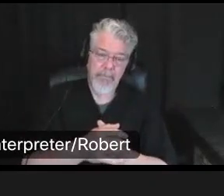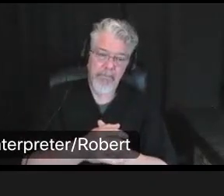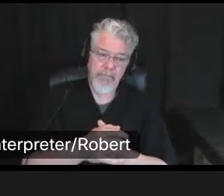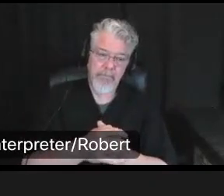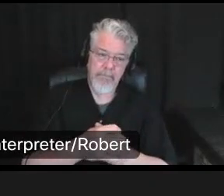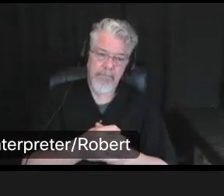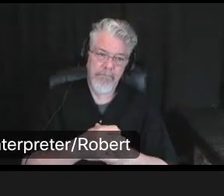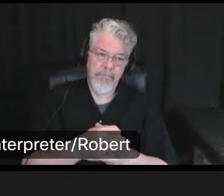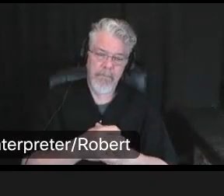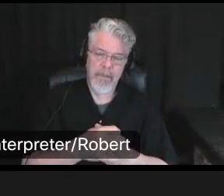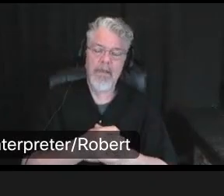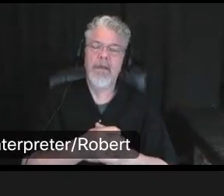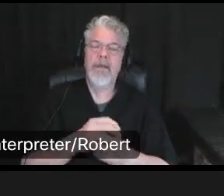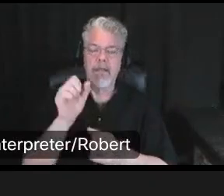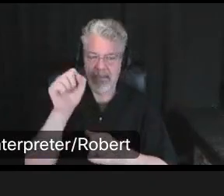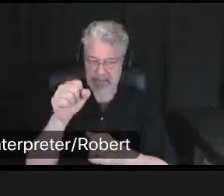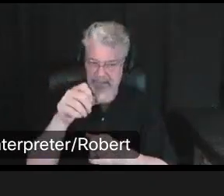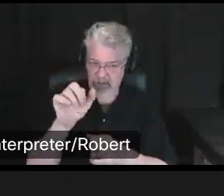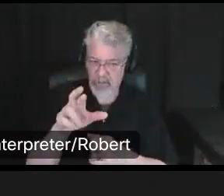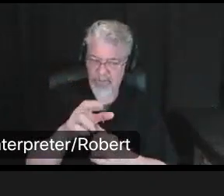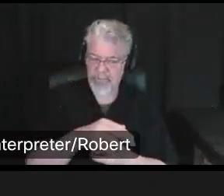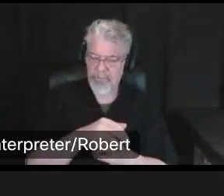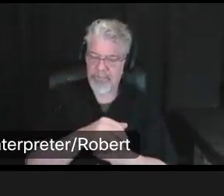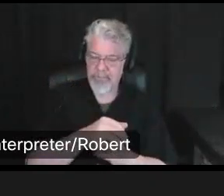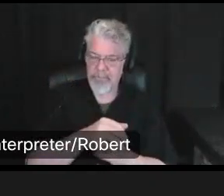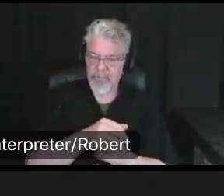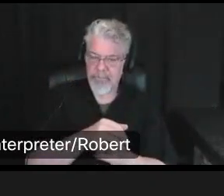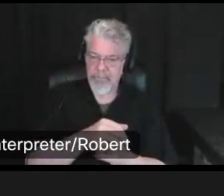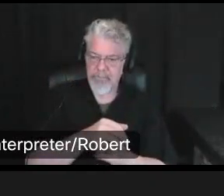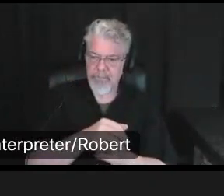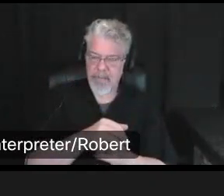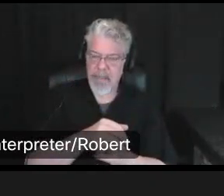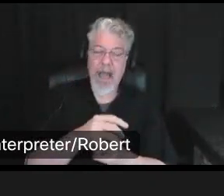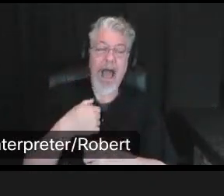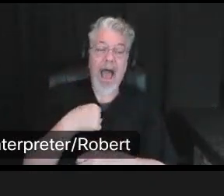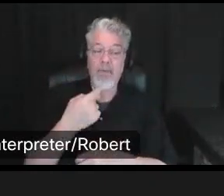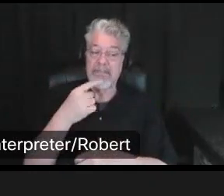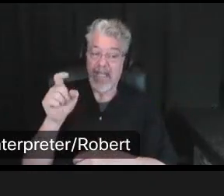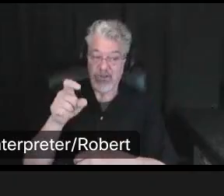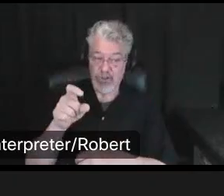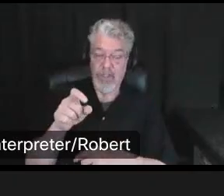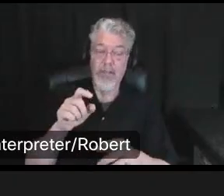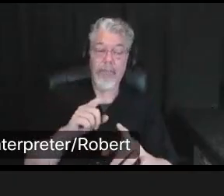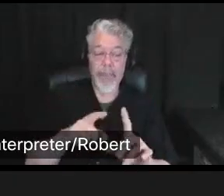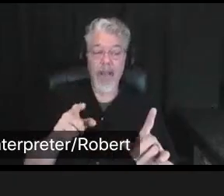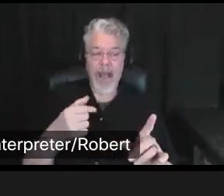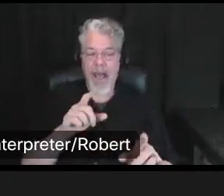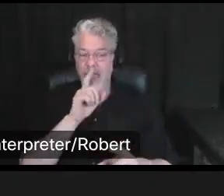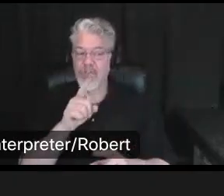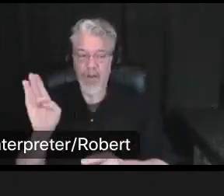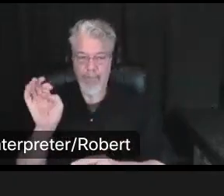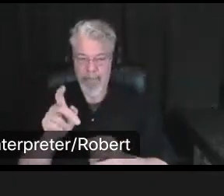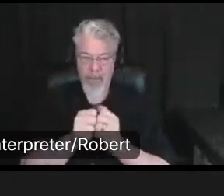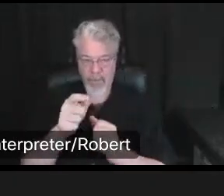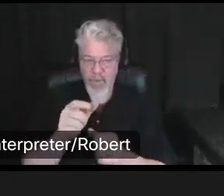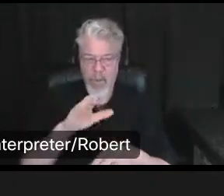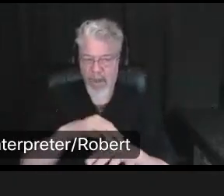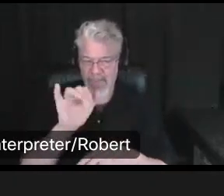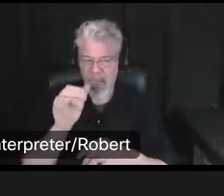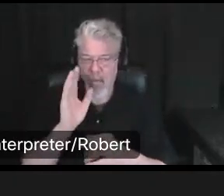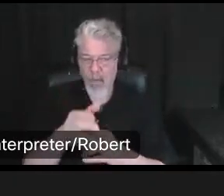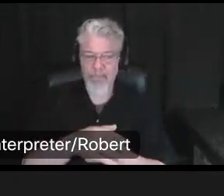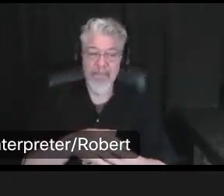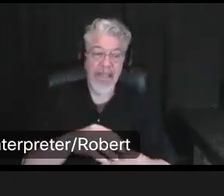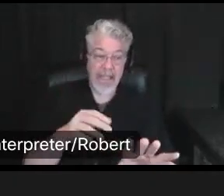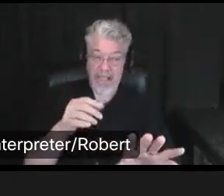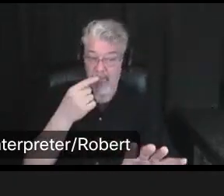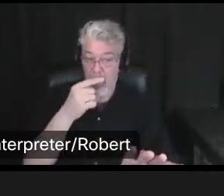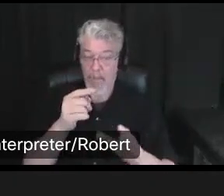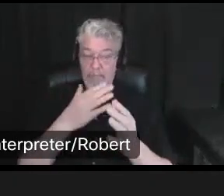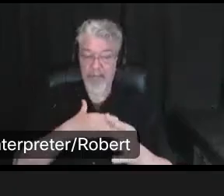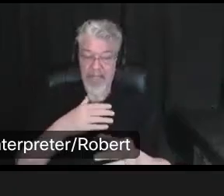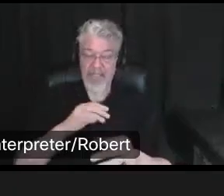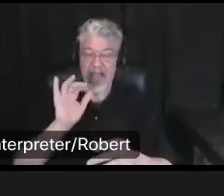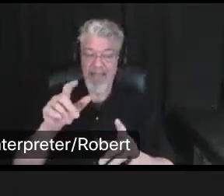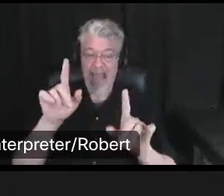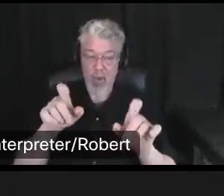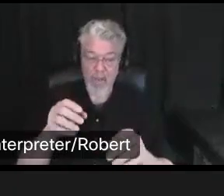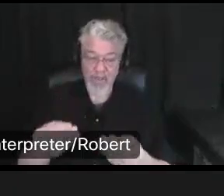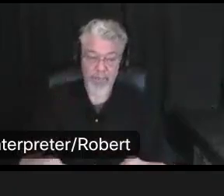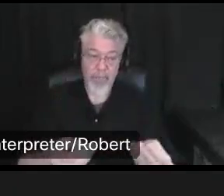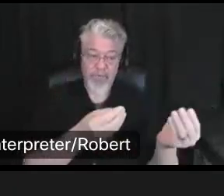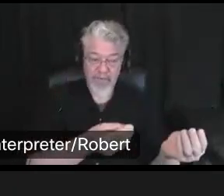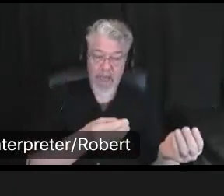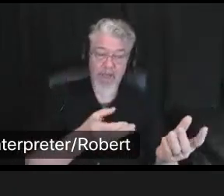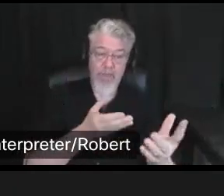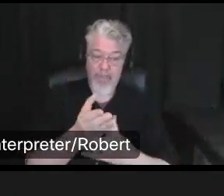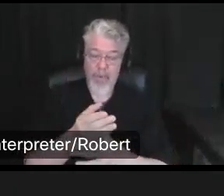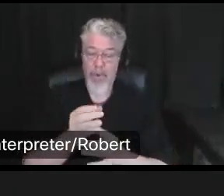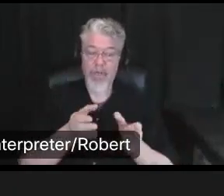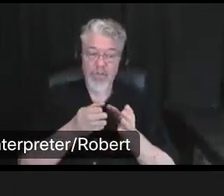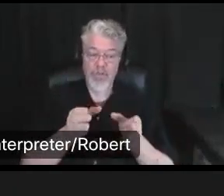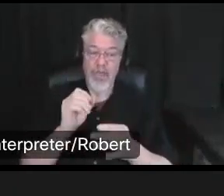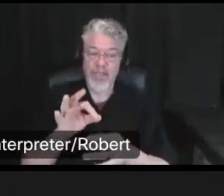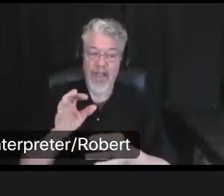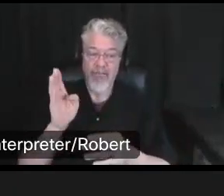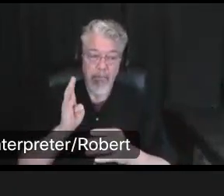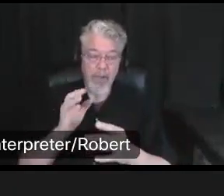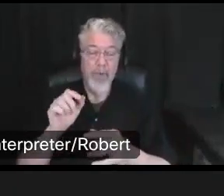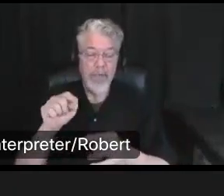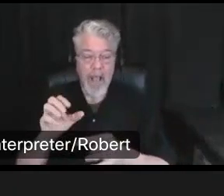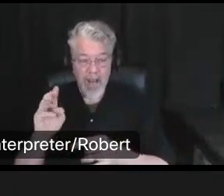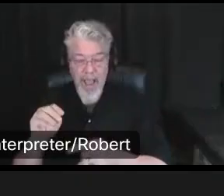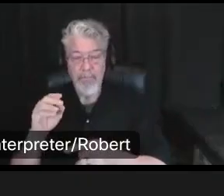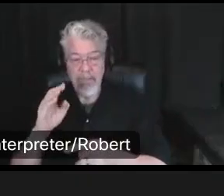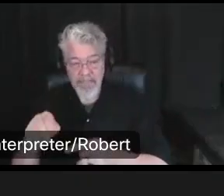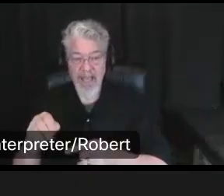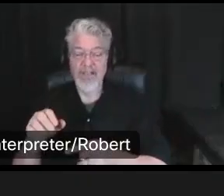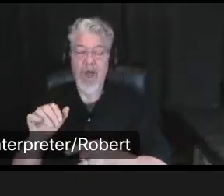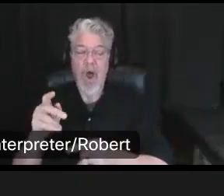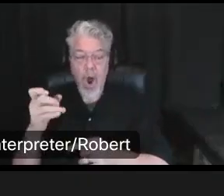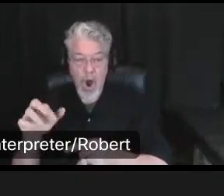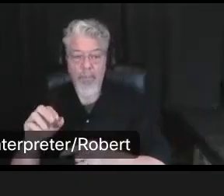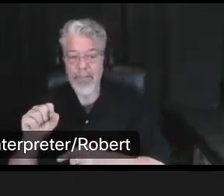Yeah, so, I'll say they should be, but I'll definitely, can get back to you on that. And if you could please provide that question via the streets of baltimore.com/in a Harbor site, we could definitely get that addressed for you.